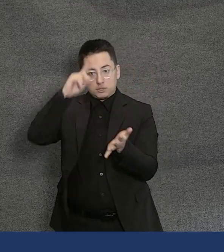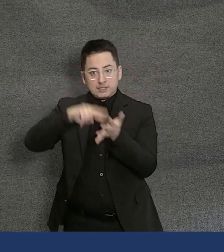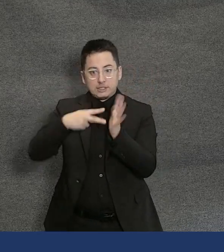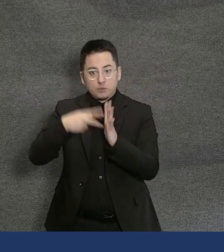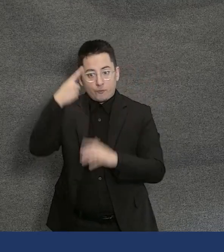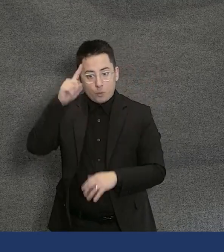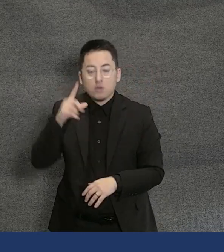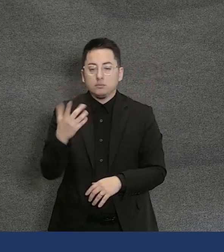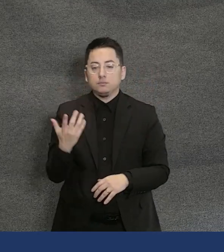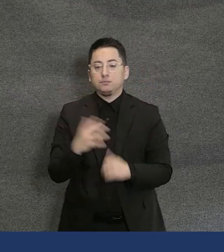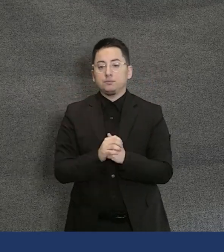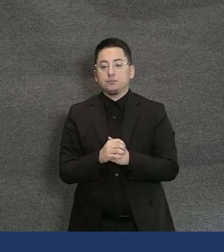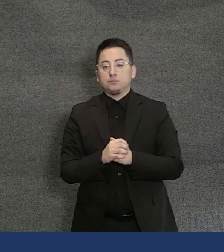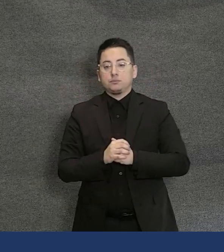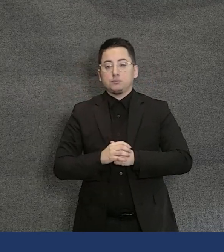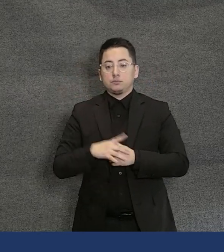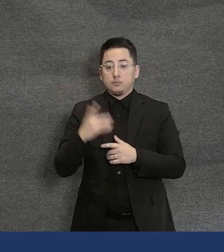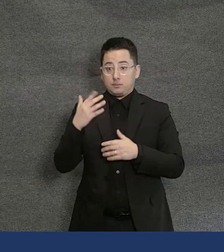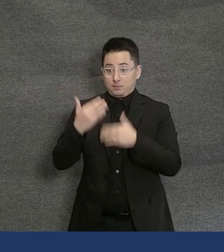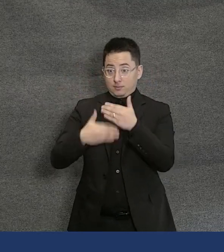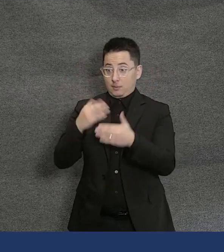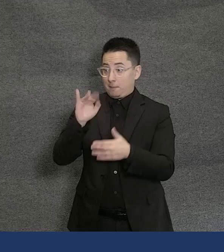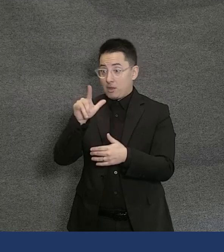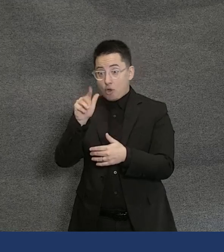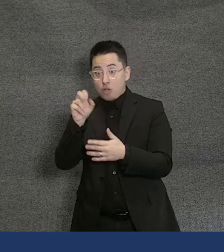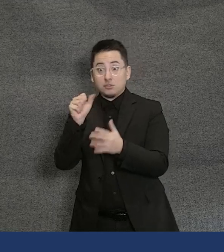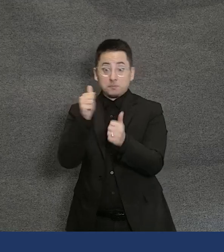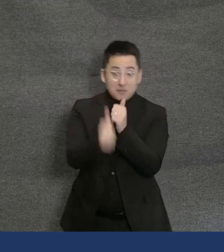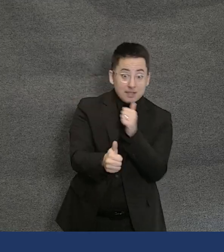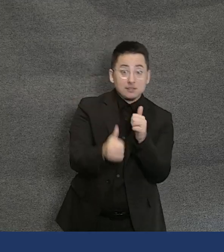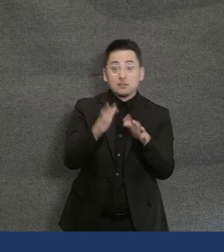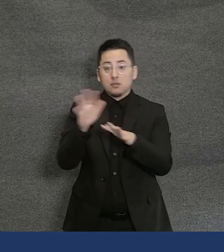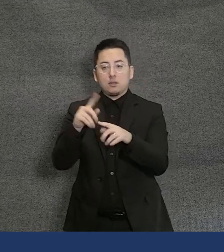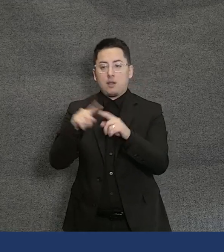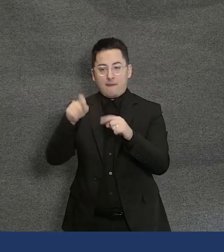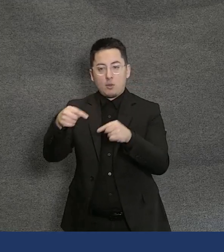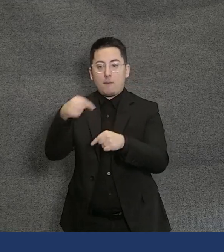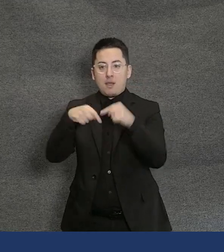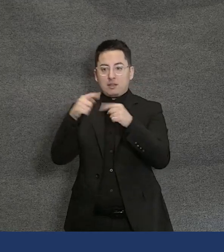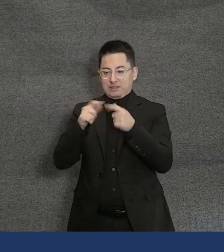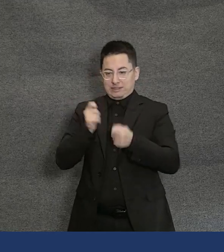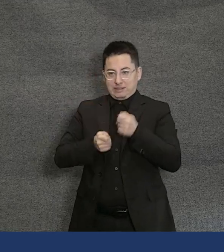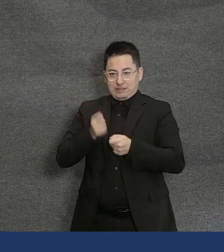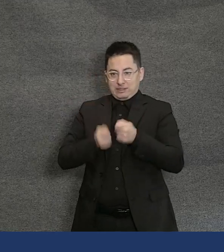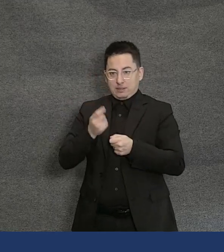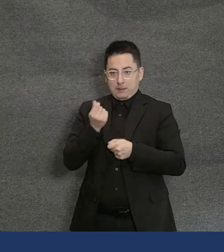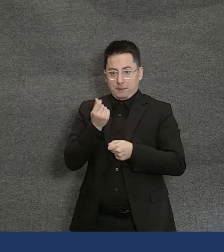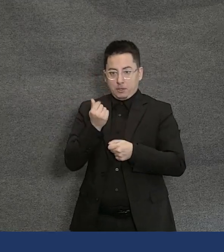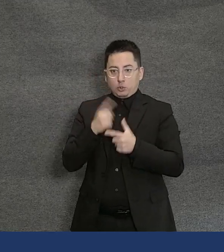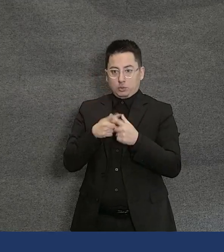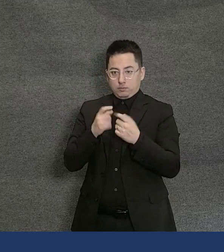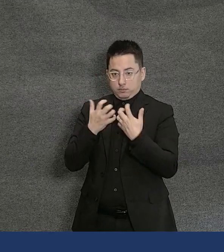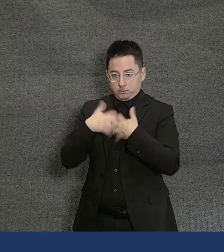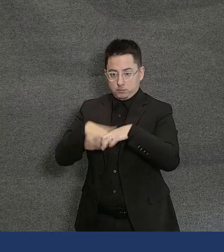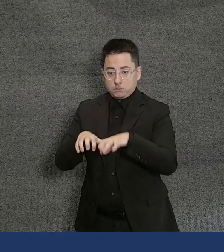had to go back and work with elected officials to make sure that it works for the people who are in need. And so if you have that feedback,